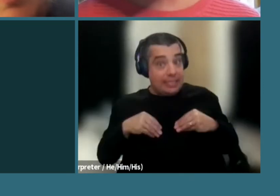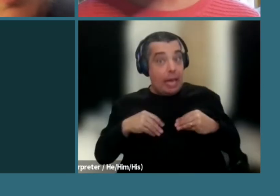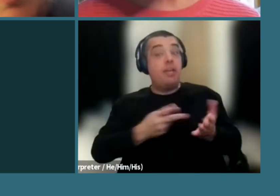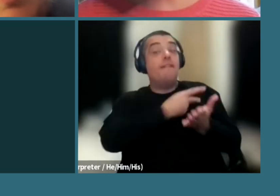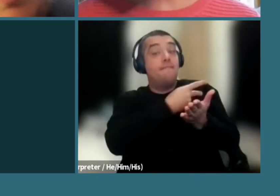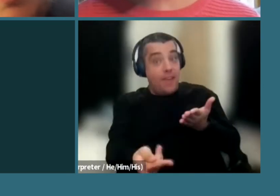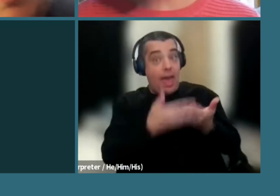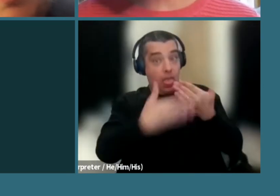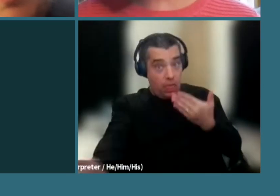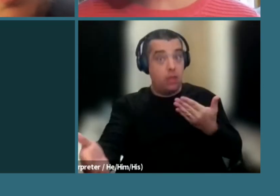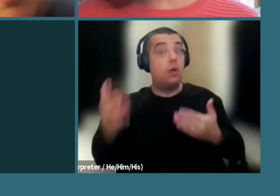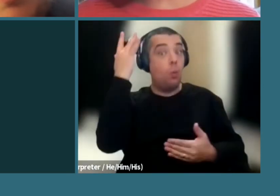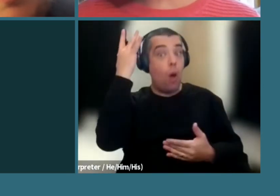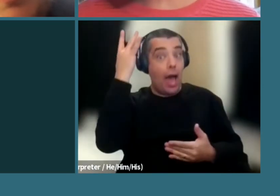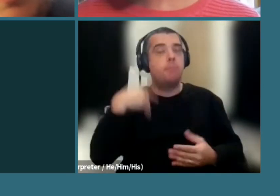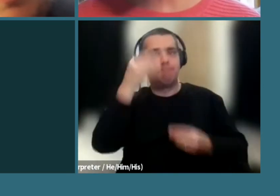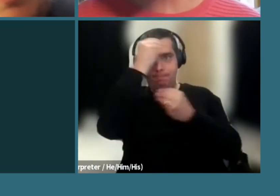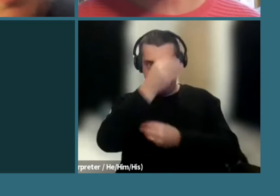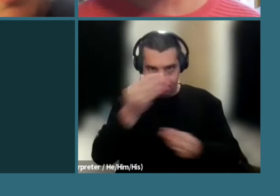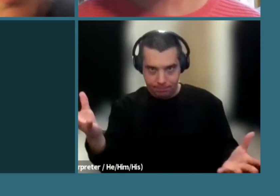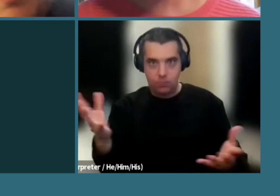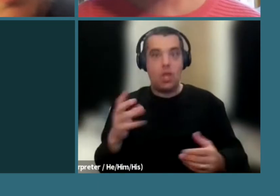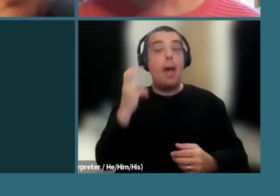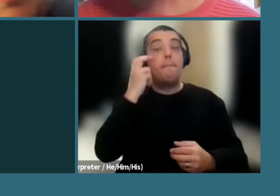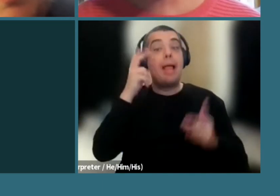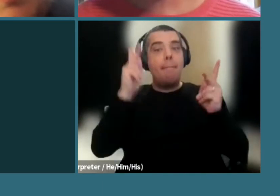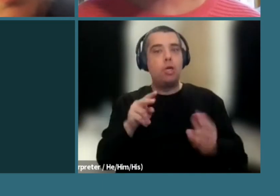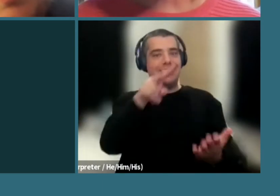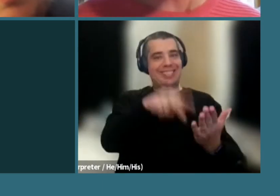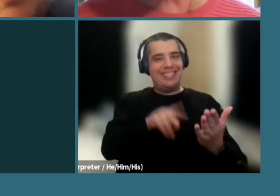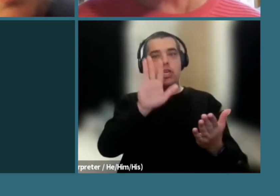Because I will tell you this, a blind person that comes across your alt text,